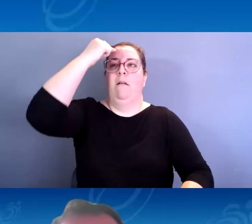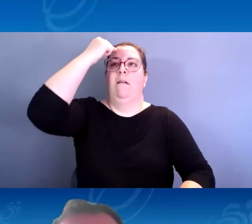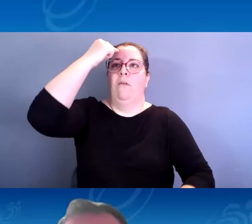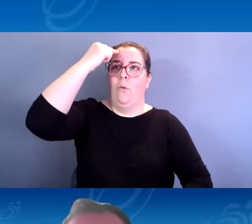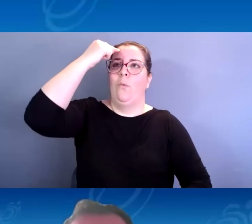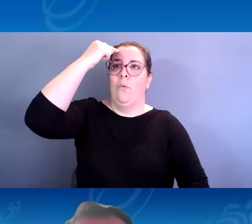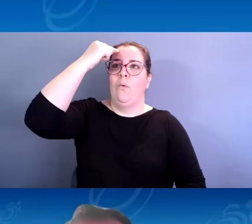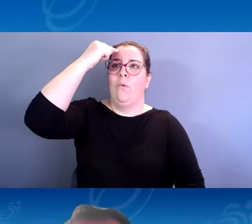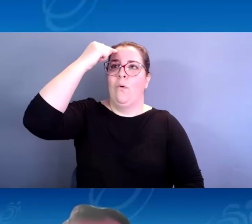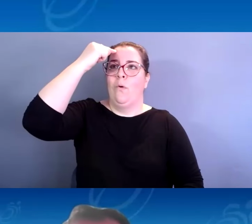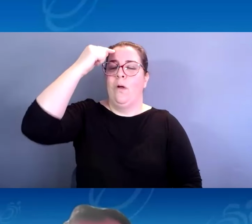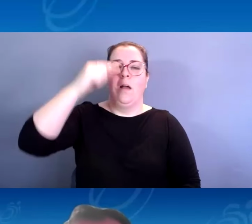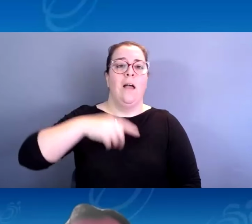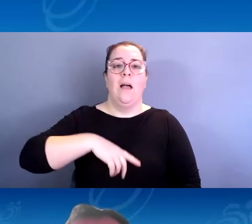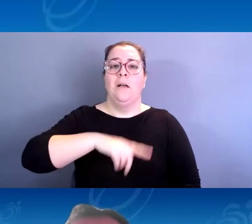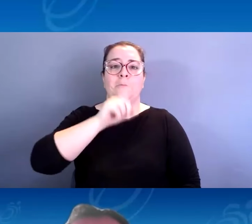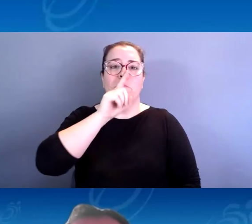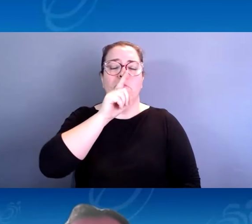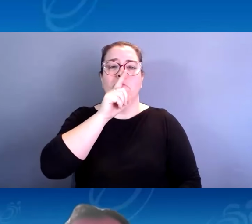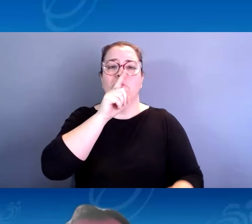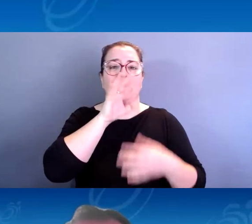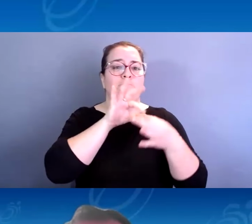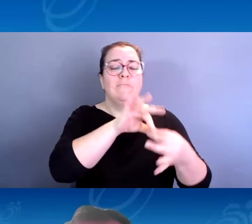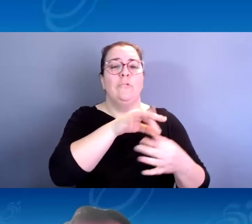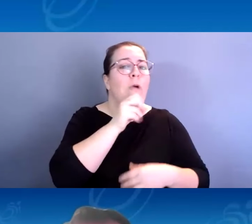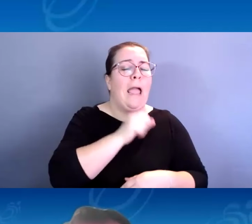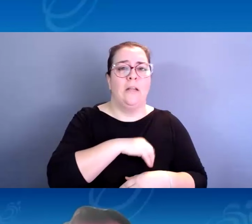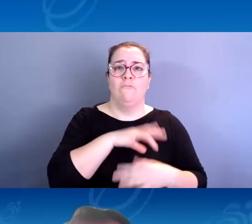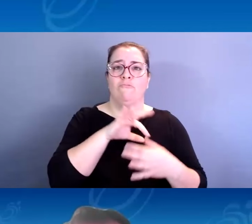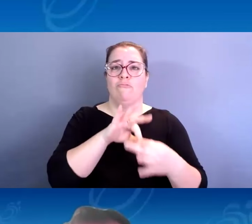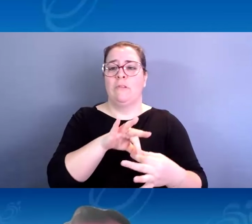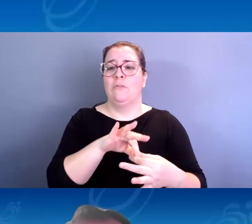not agist, racist and it can happen to anyone at any point in time.